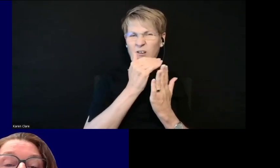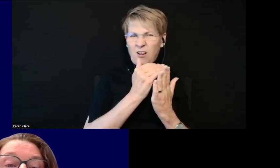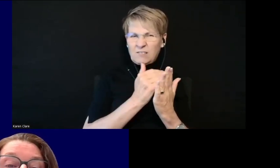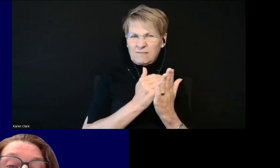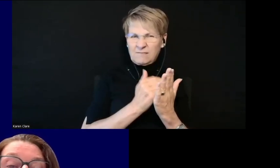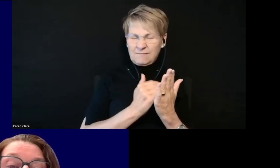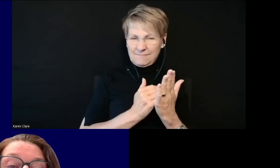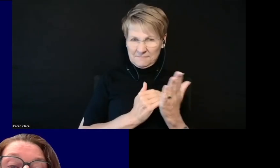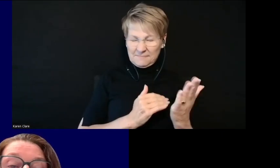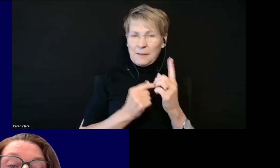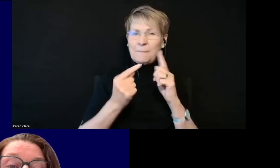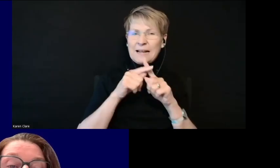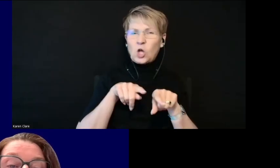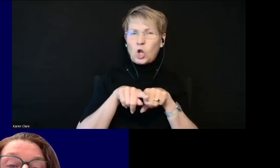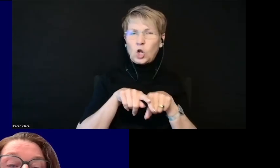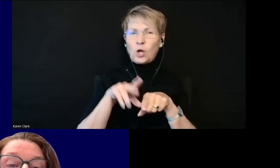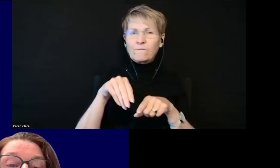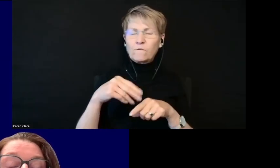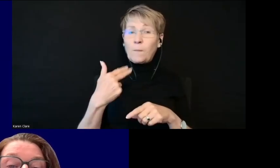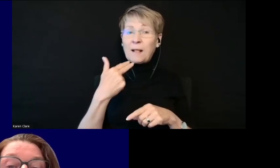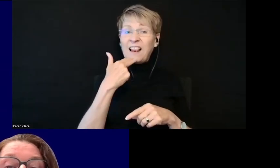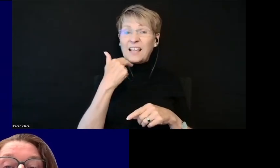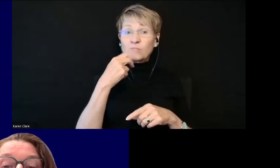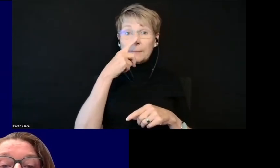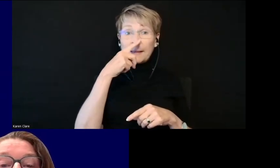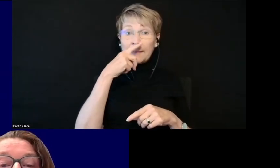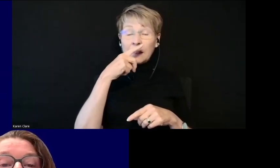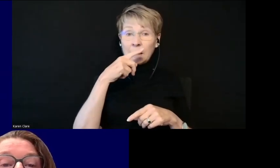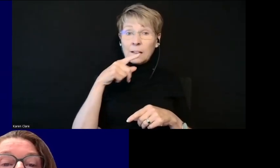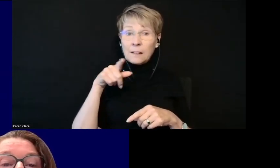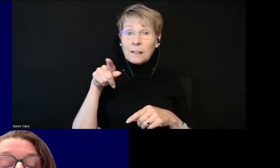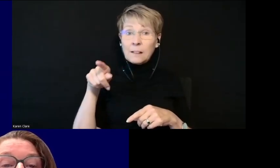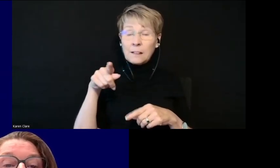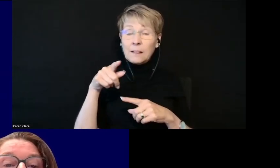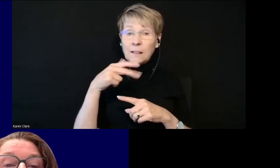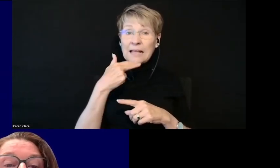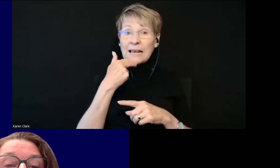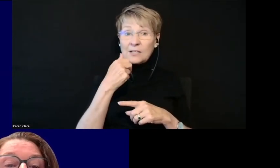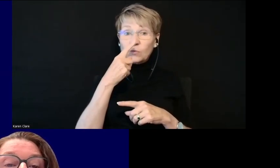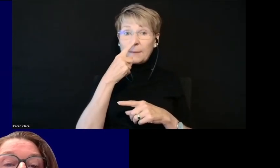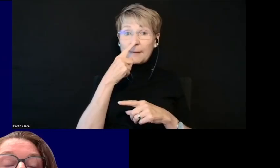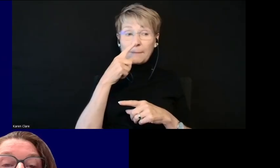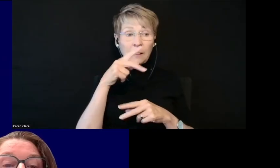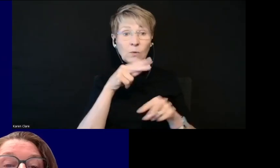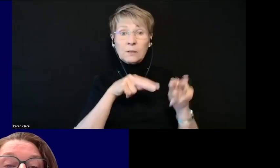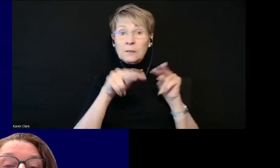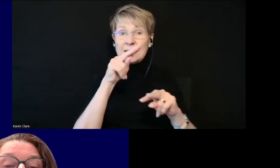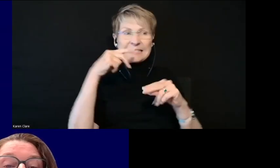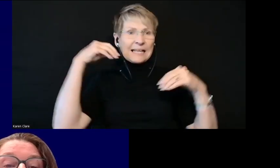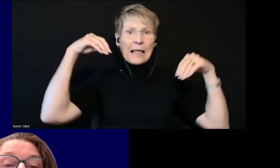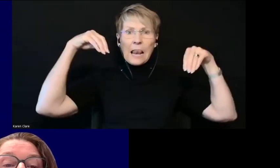a lot from electricians doing joint assessments with electricians. I find that by going room to